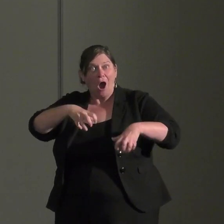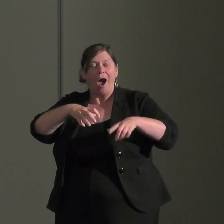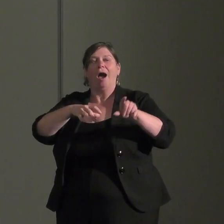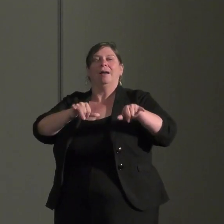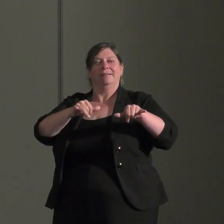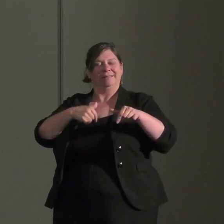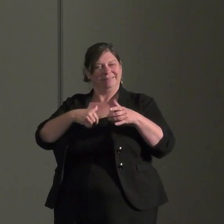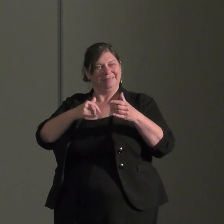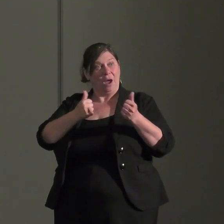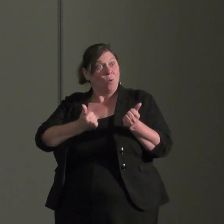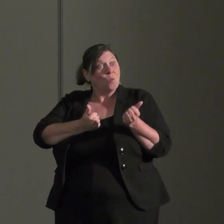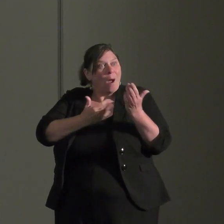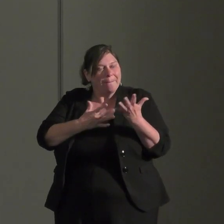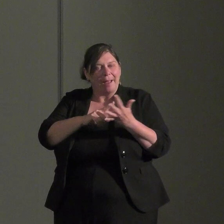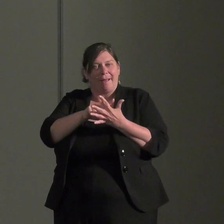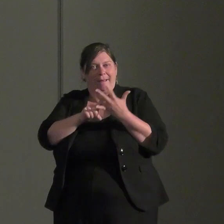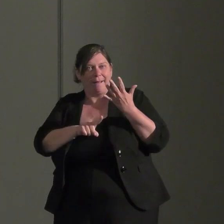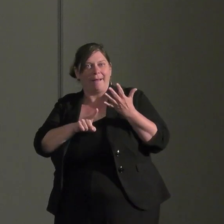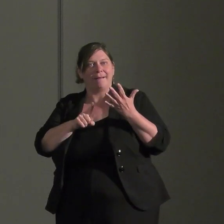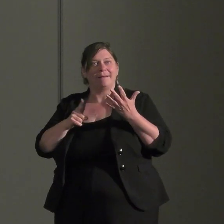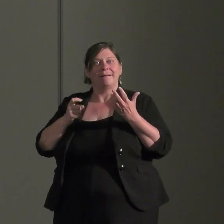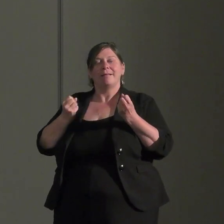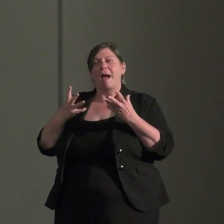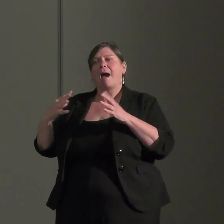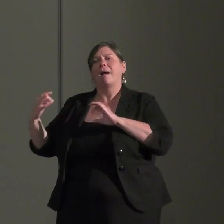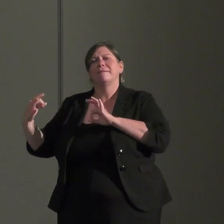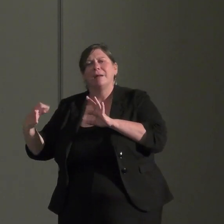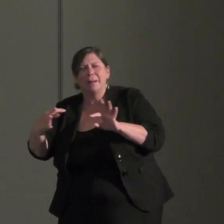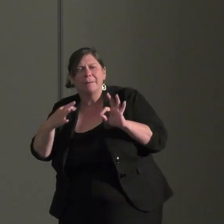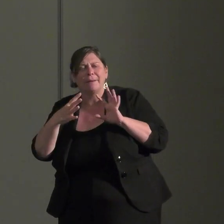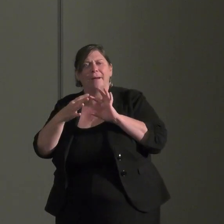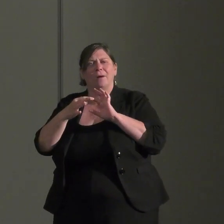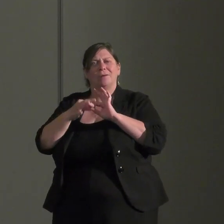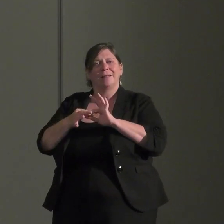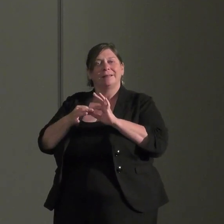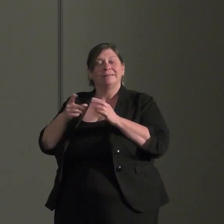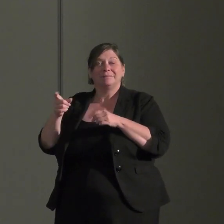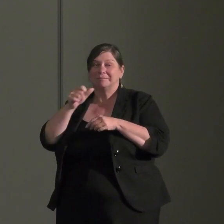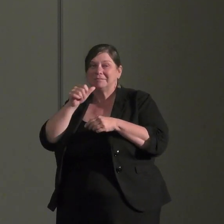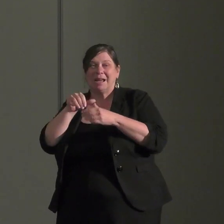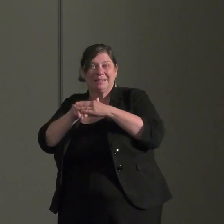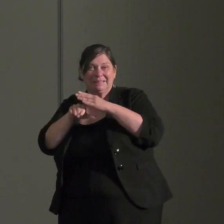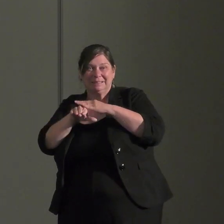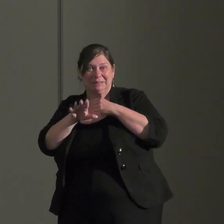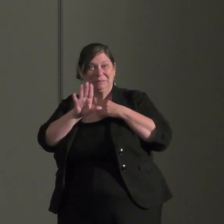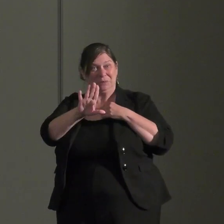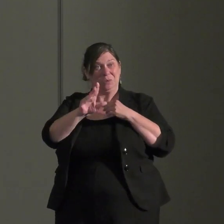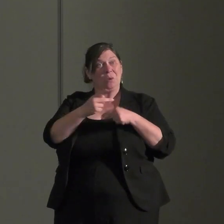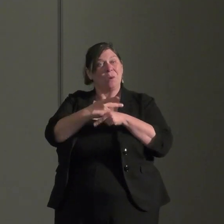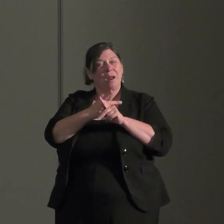there is this -- a lot of feedback about the inaccessibility of the products let's